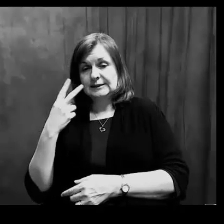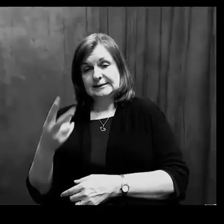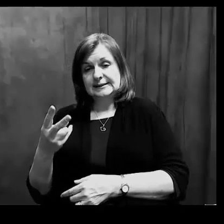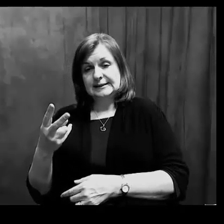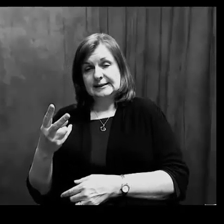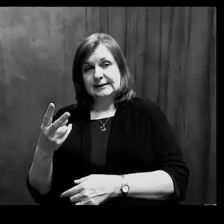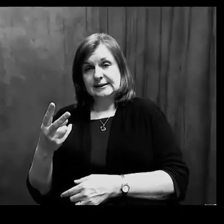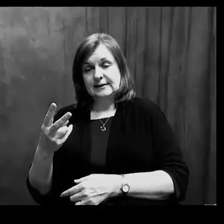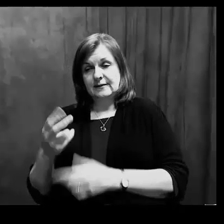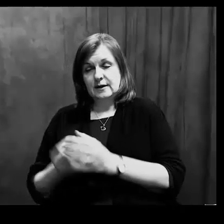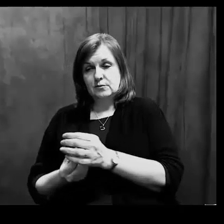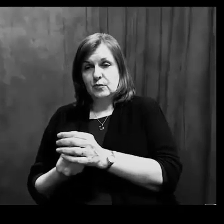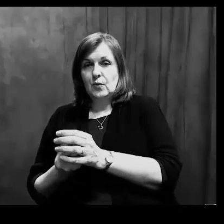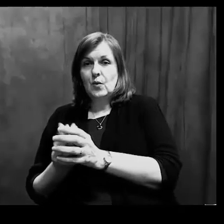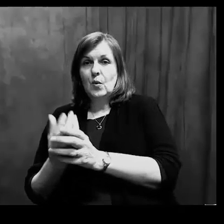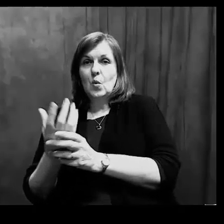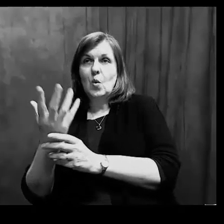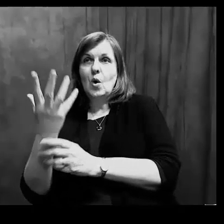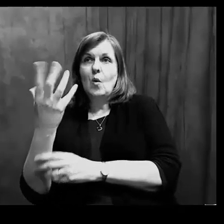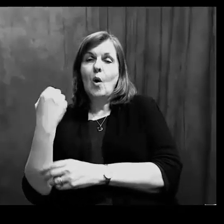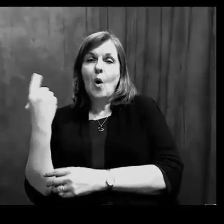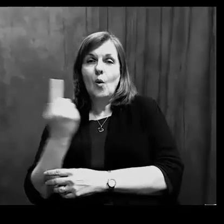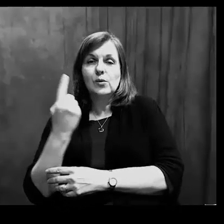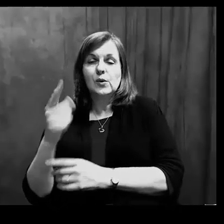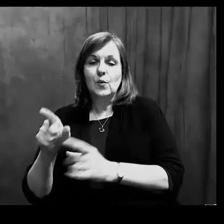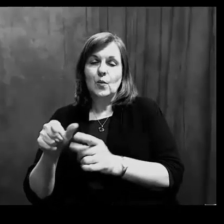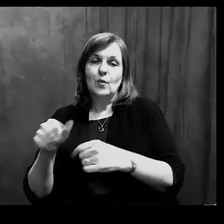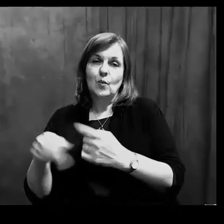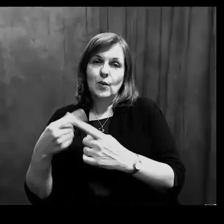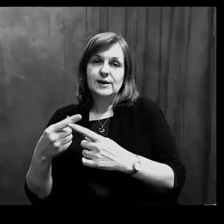we're going to look at them flowering only will we get